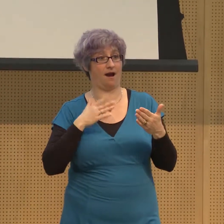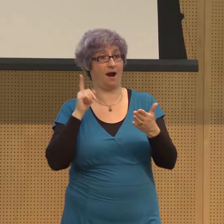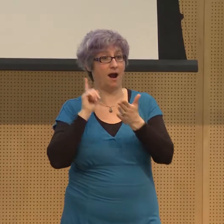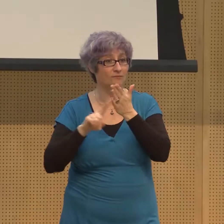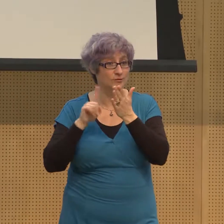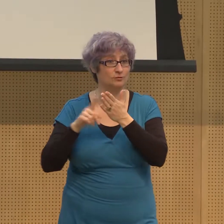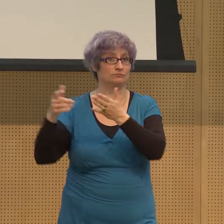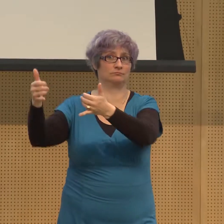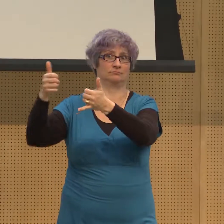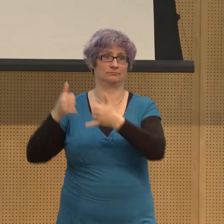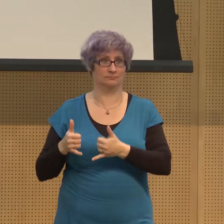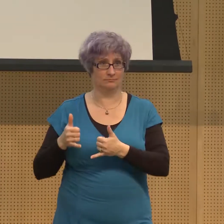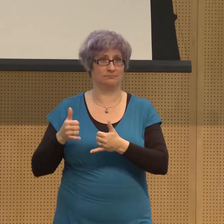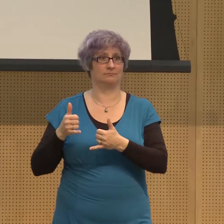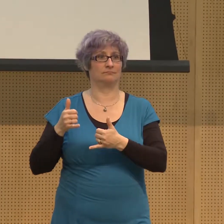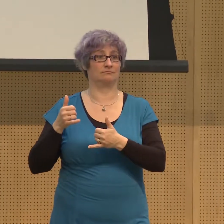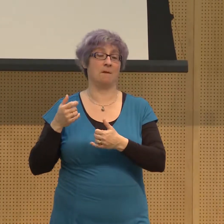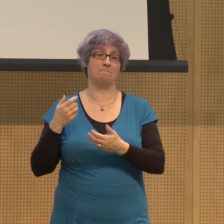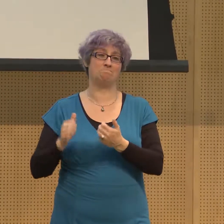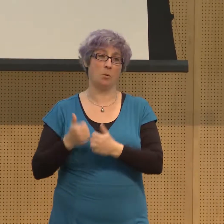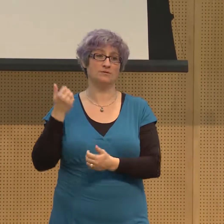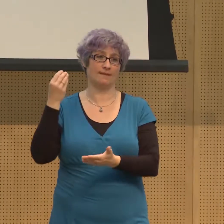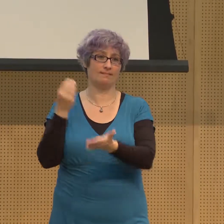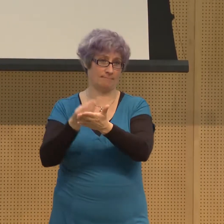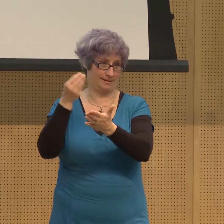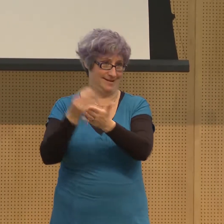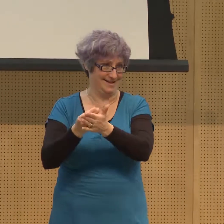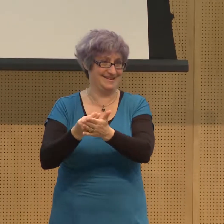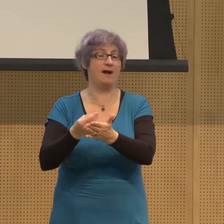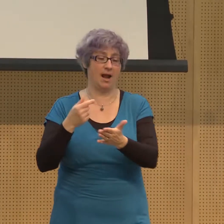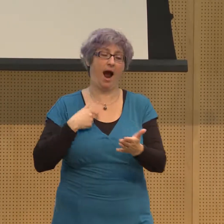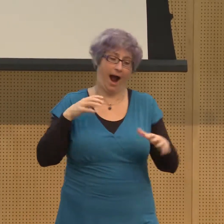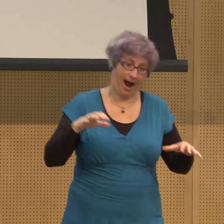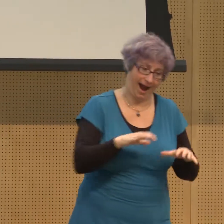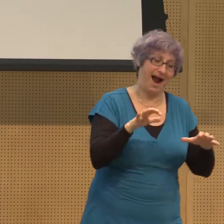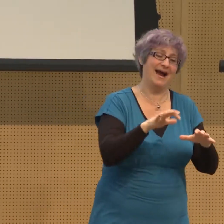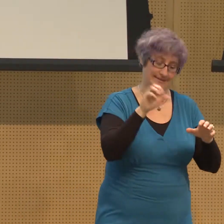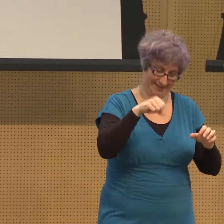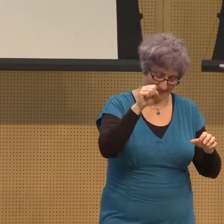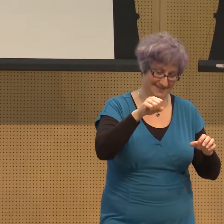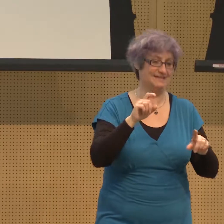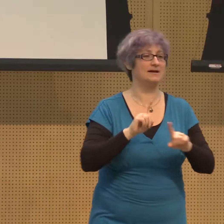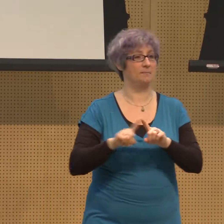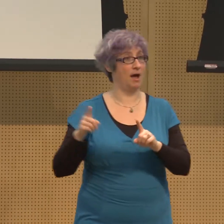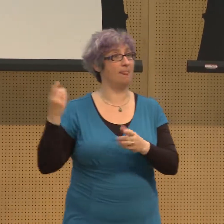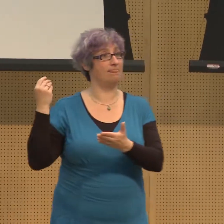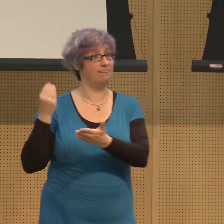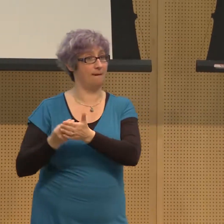as a result of my continued awards. You know, usually you have to do it in a financial way.